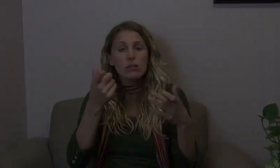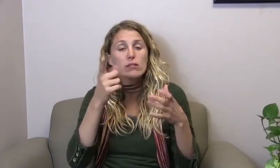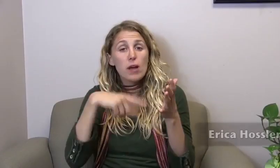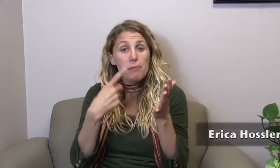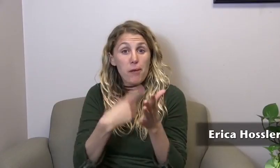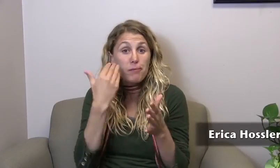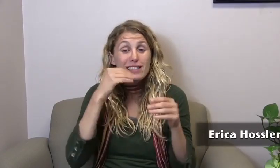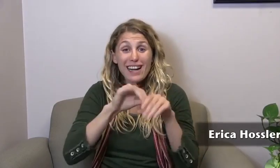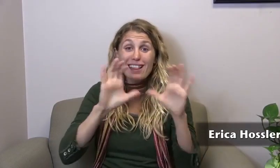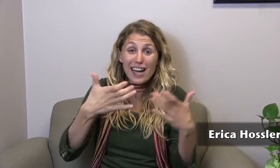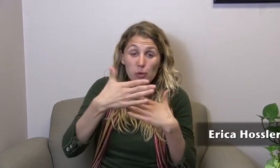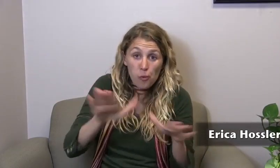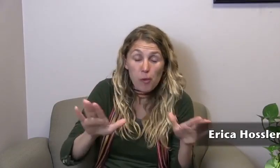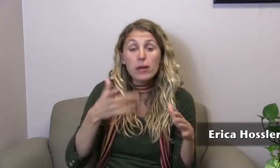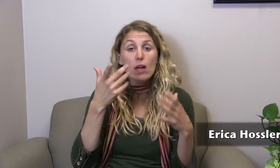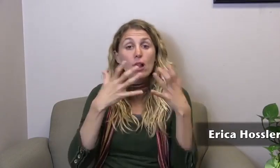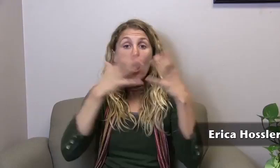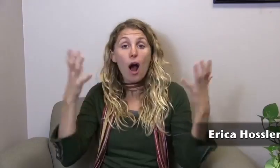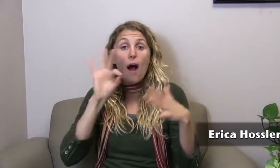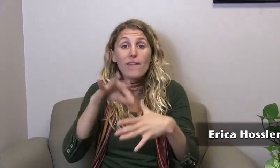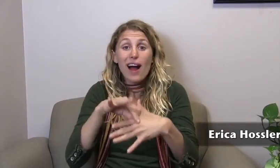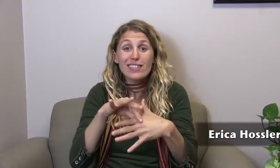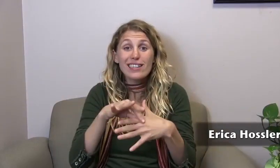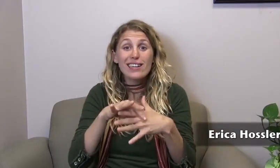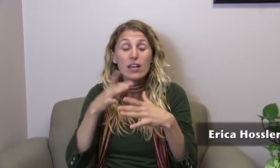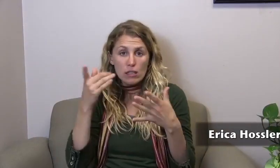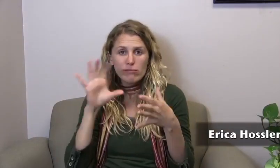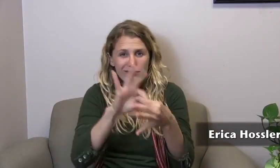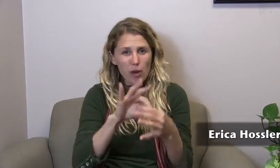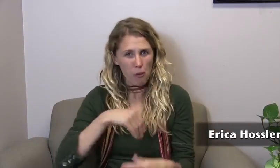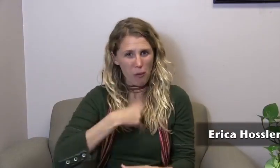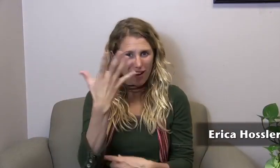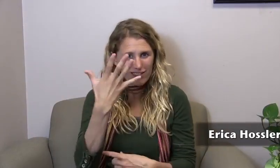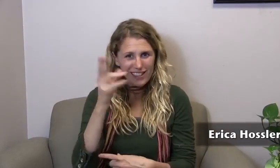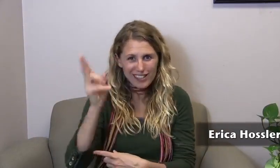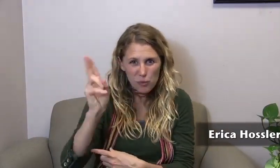Erica Hossler: So much of our classroom content is about white people. When students of color only see